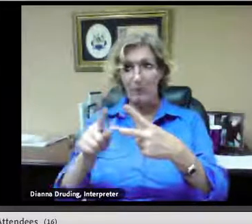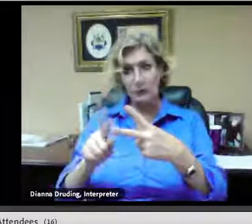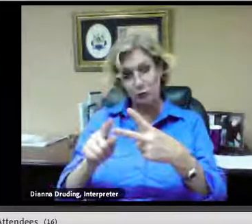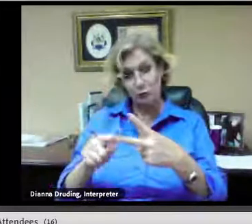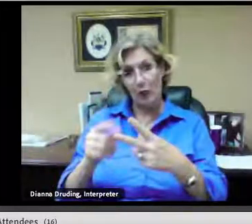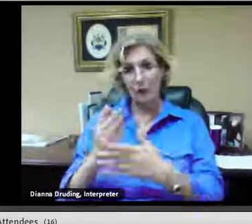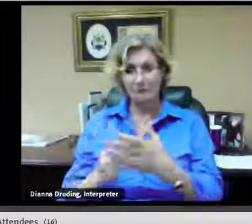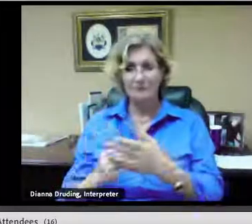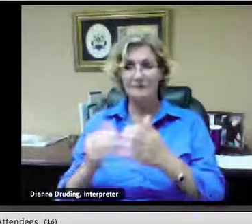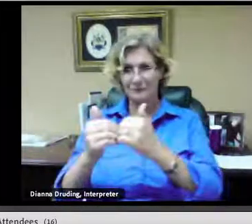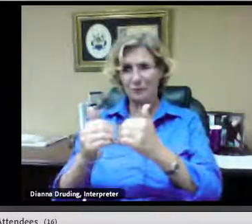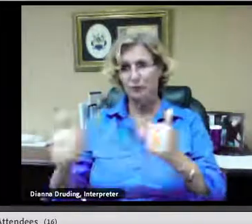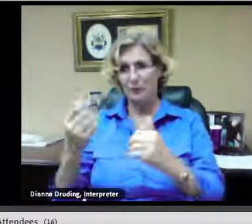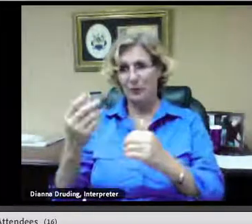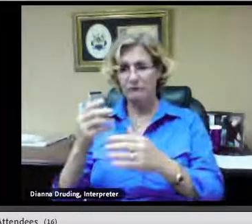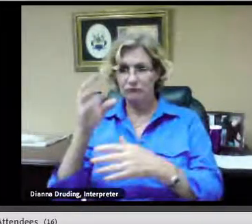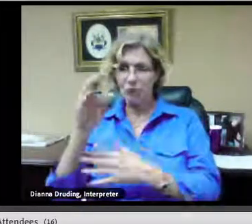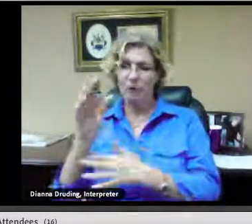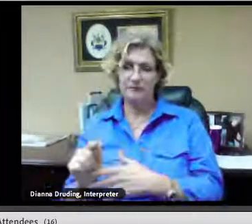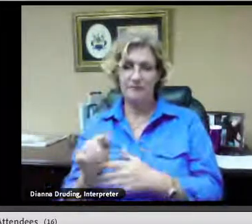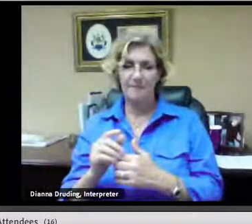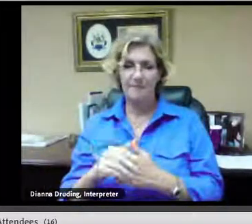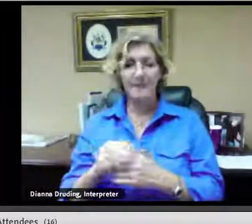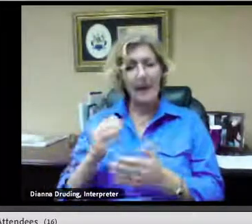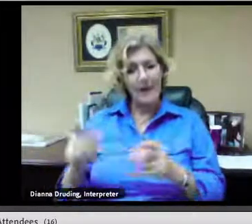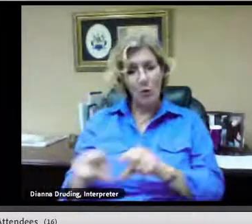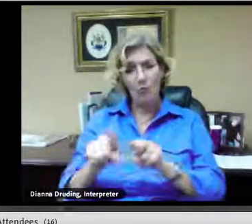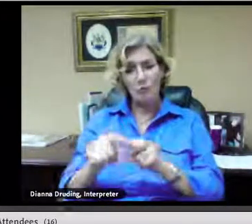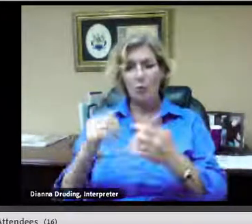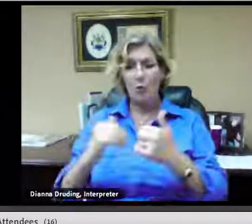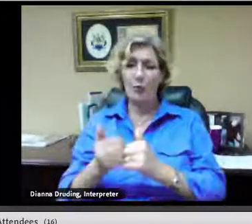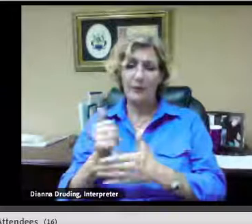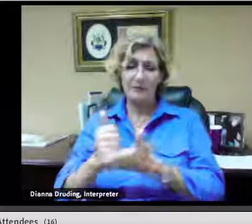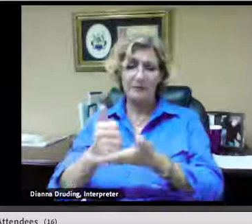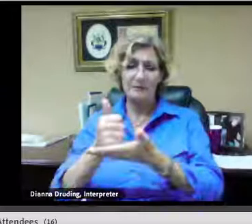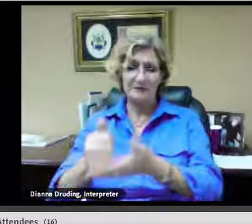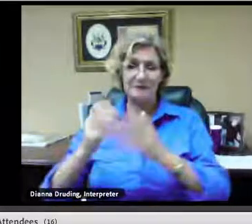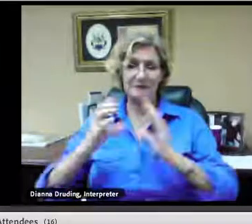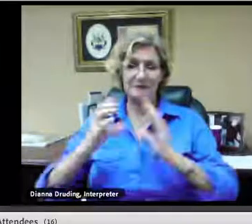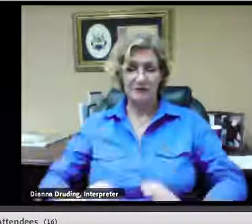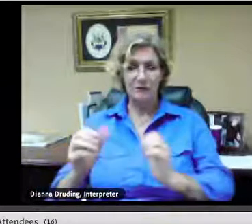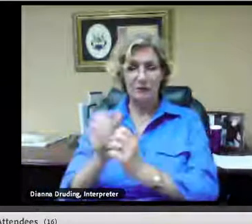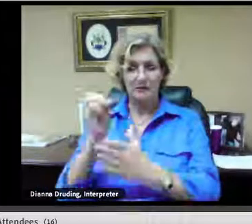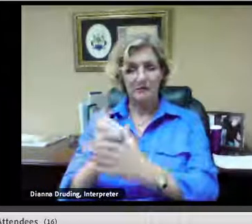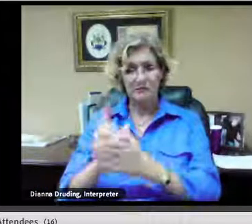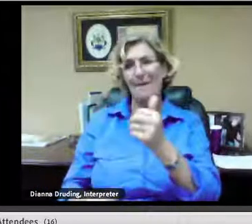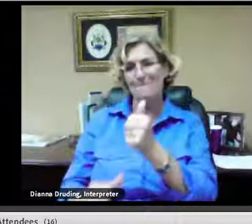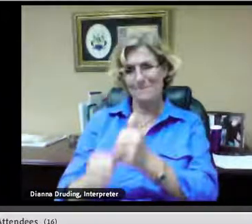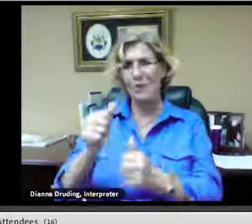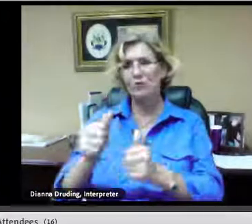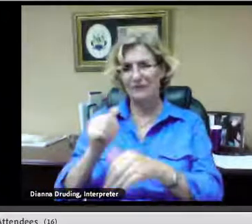and again, how to assist patrons with disabilities most effectively, everything from apps to electronic resources,